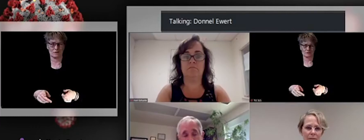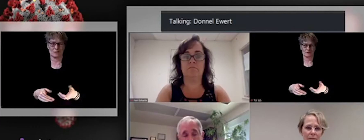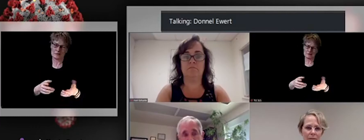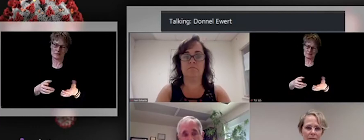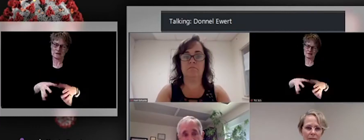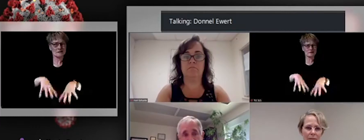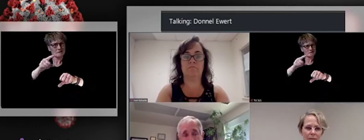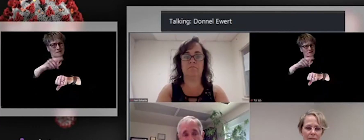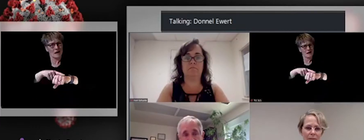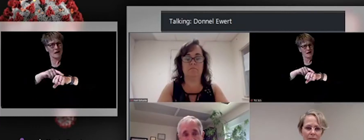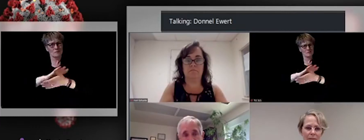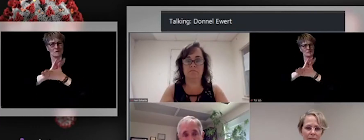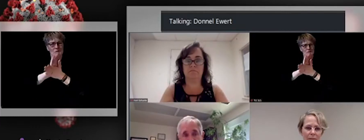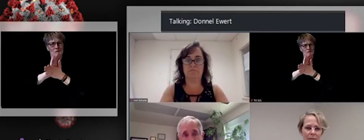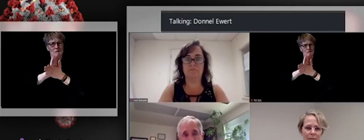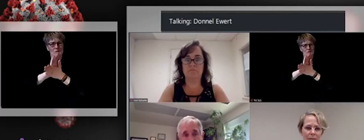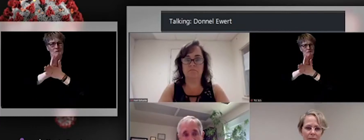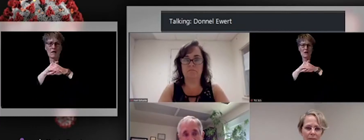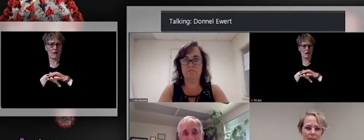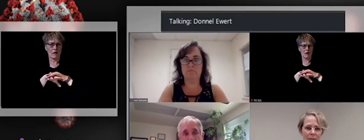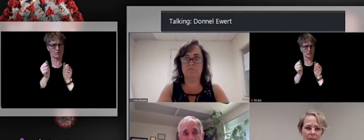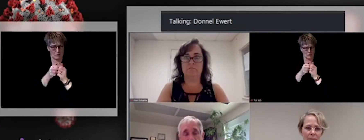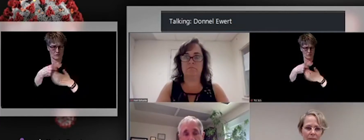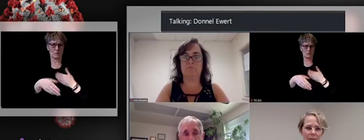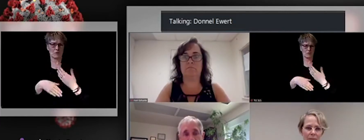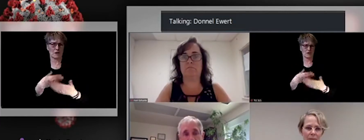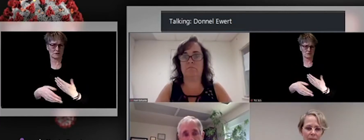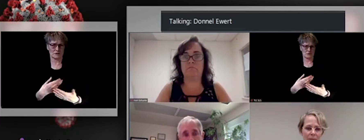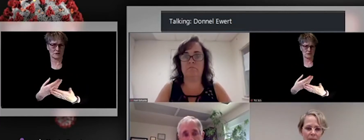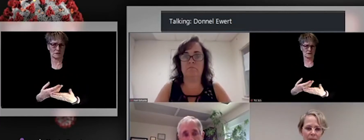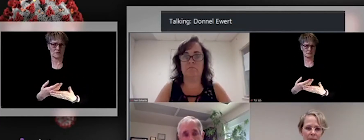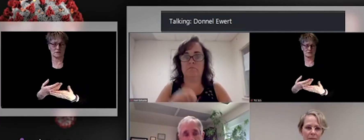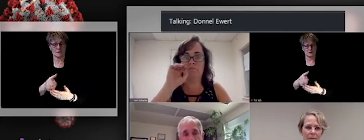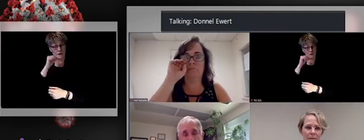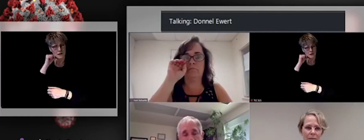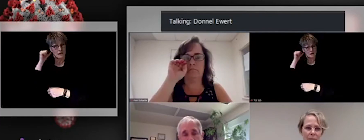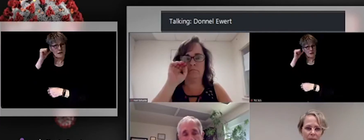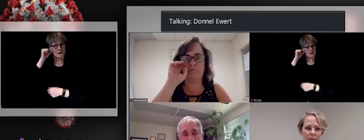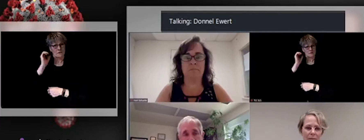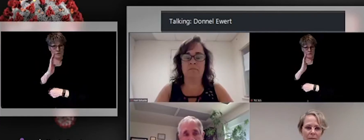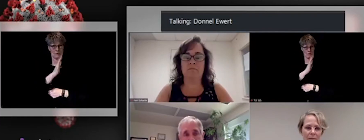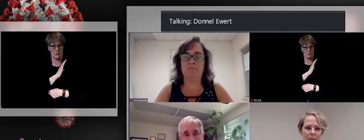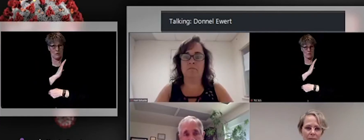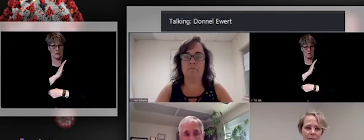board meeting yesterday that disasters are difficult and when we have disasters they